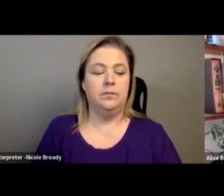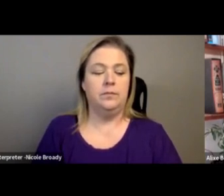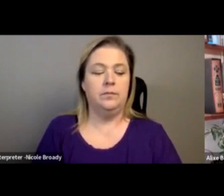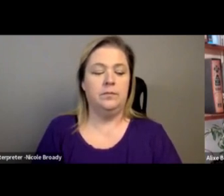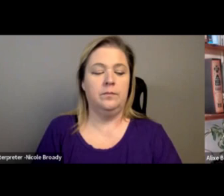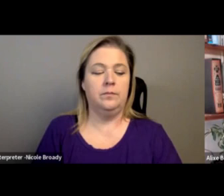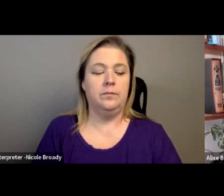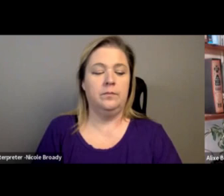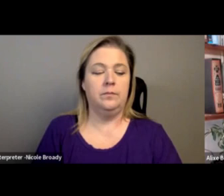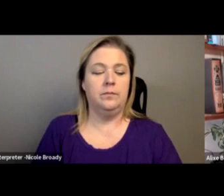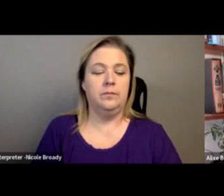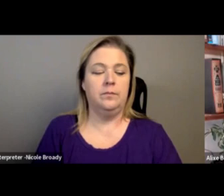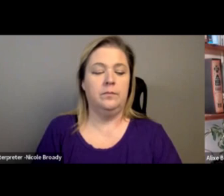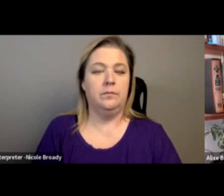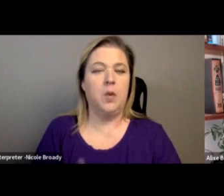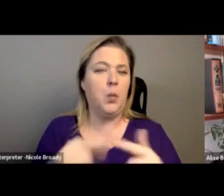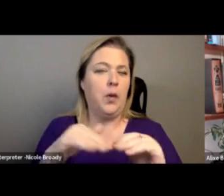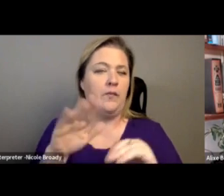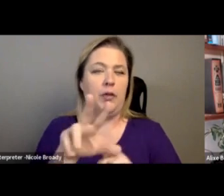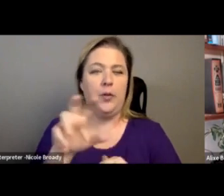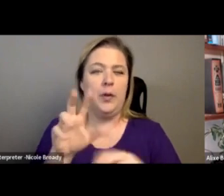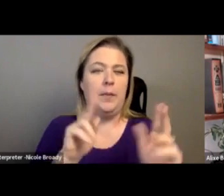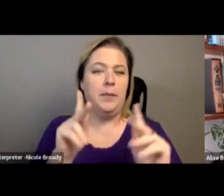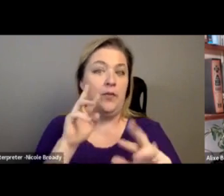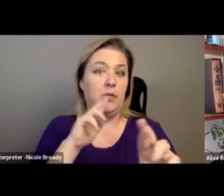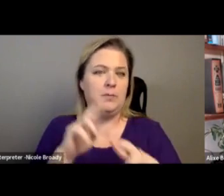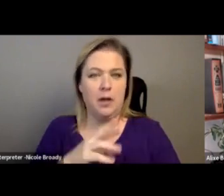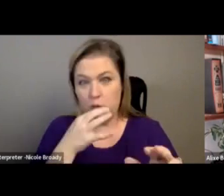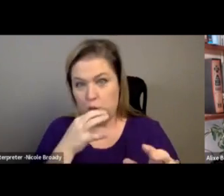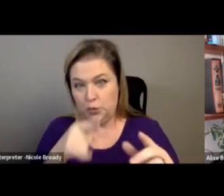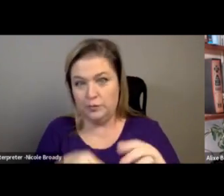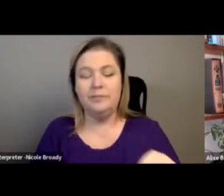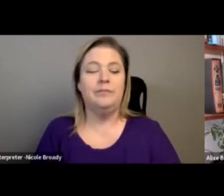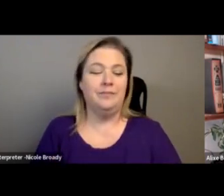And when we get up over about 300 people who've responded, which is just now we will give